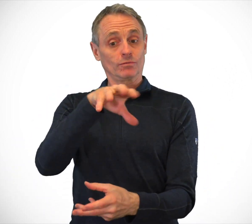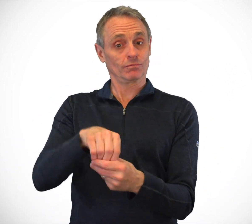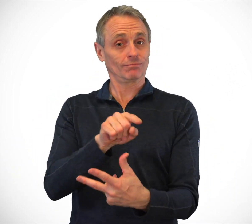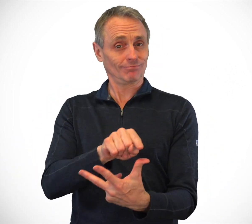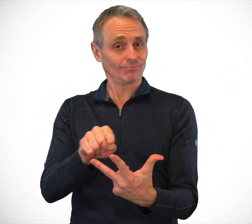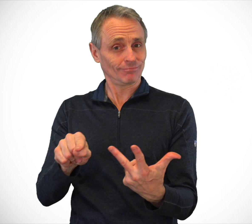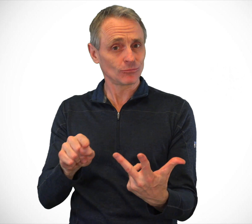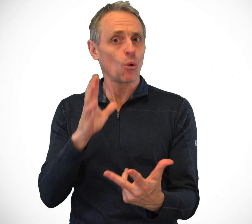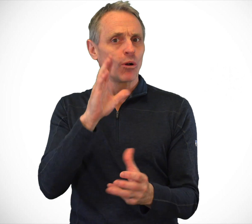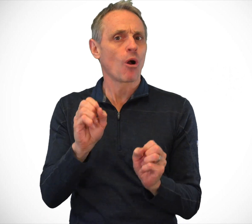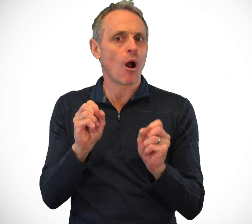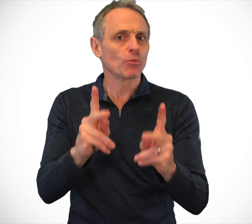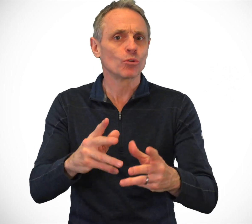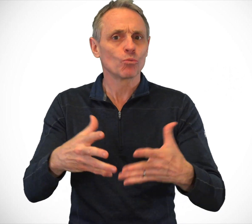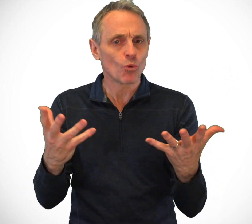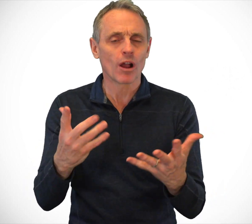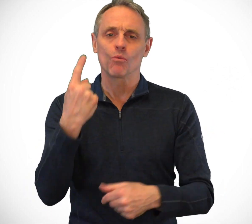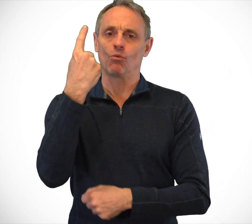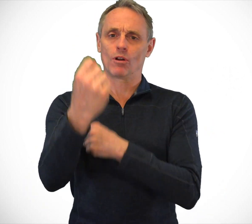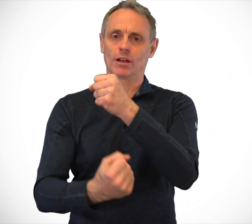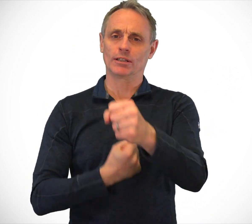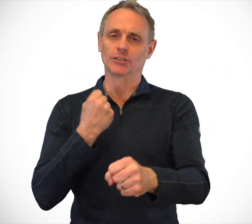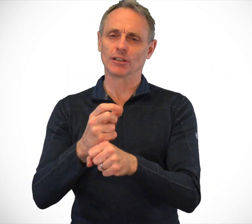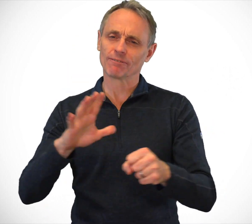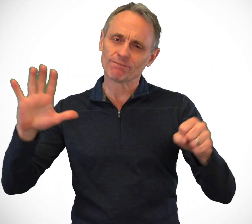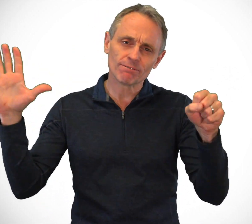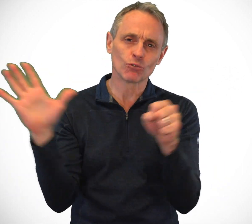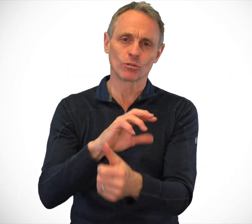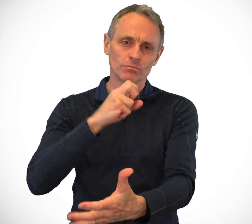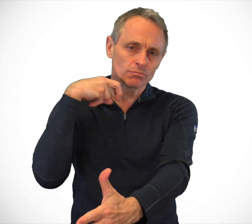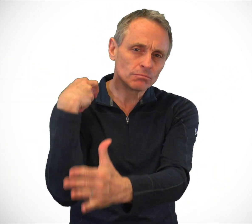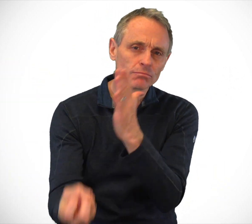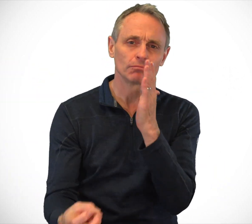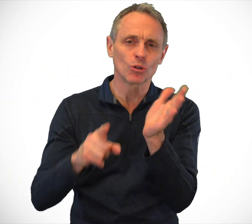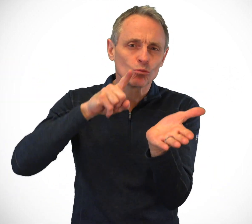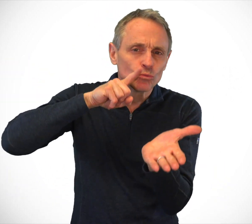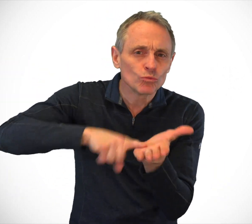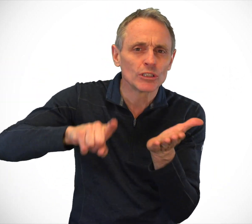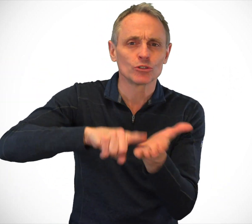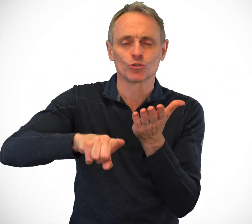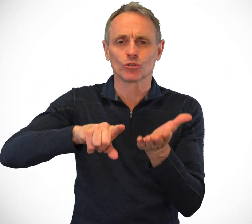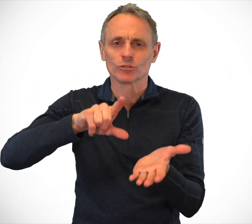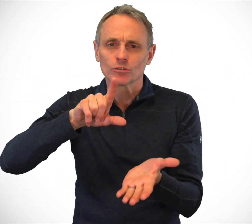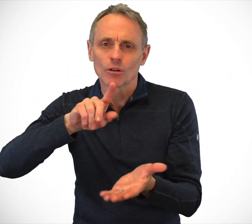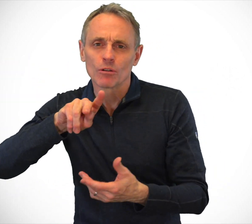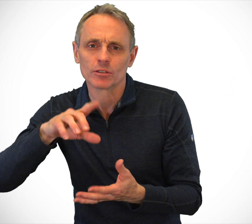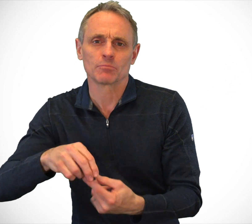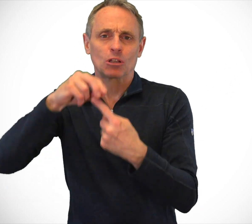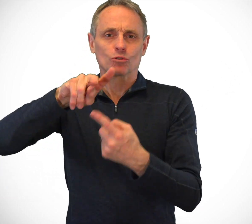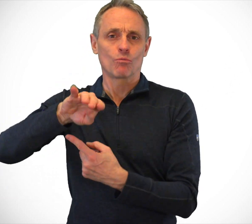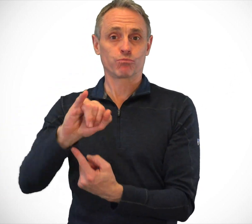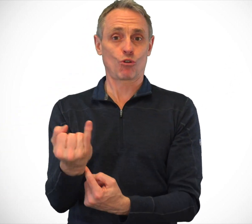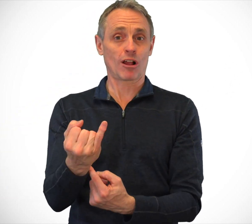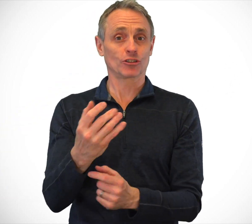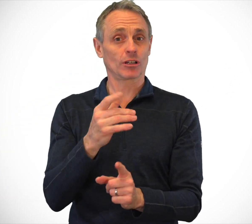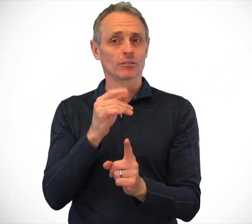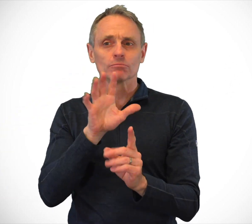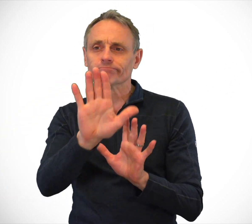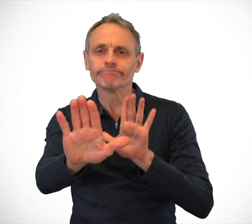Students in these concentrations will have the opportunity to engage and do a one (1) year research project of their own liking.